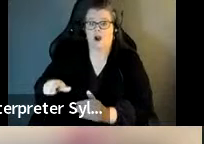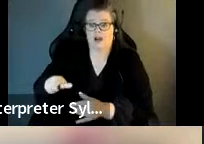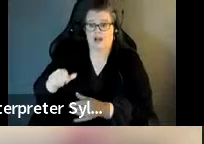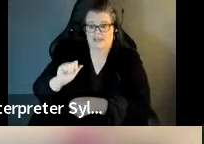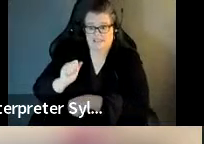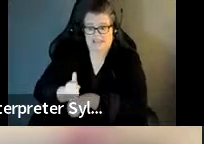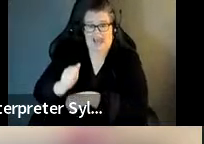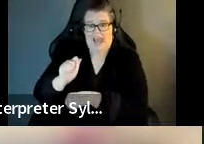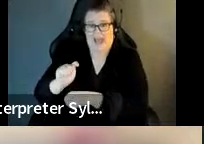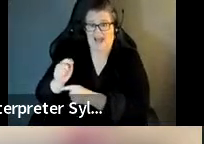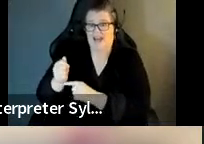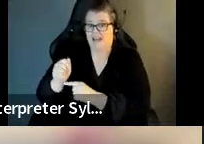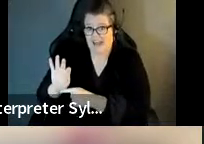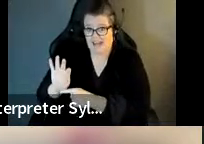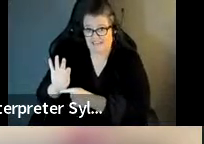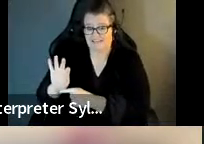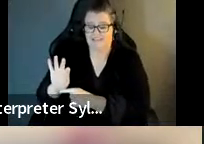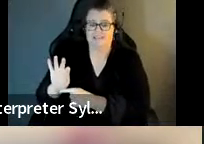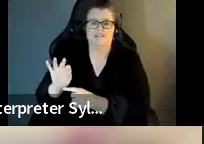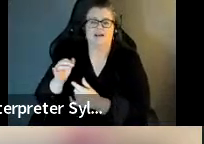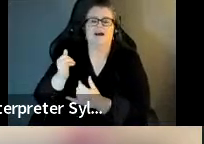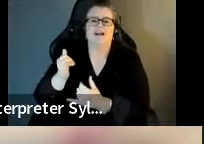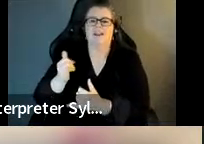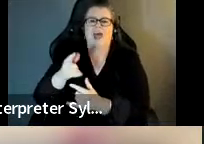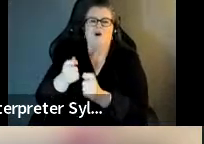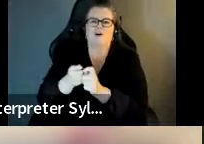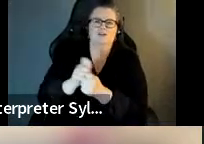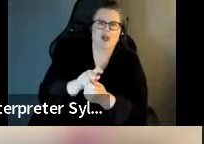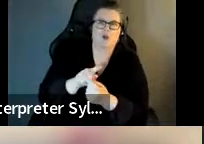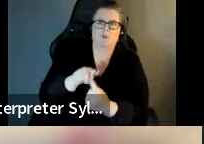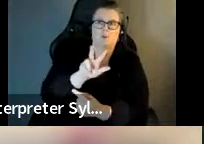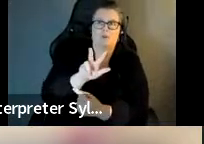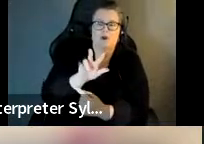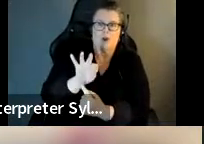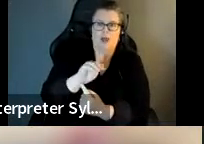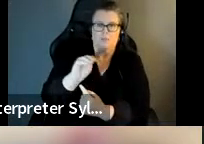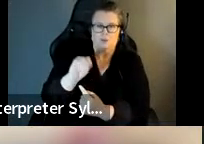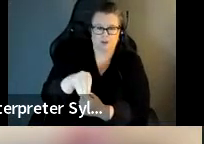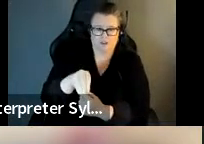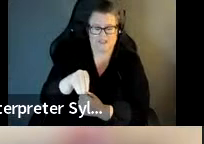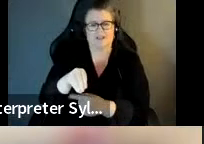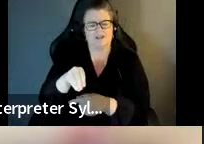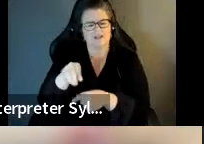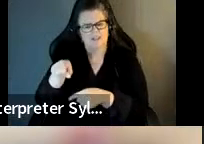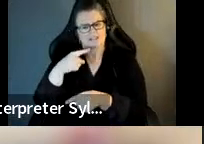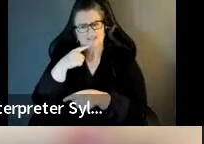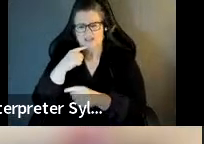Now that's been updated to 39%. We believe this assertion that no persons in wheelchairs have the ability to transfer